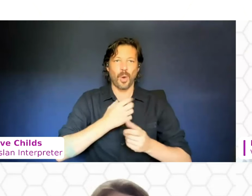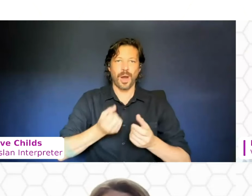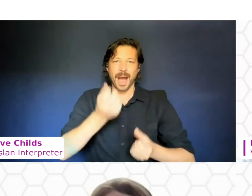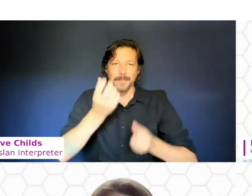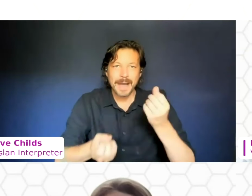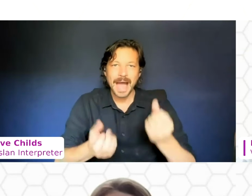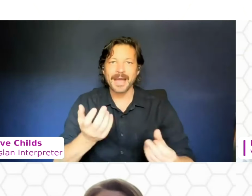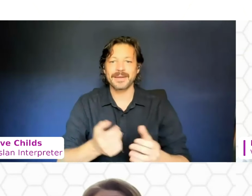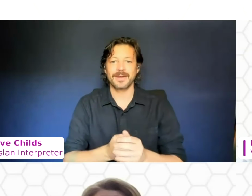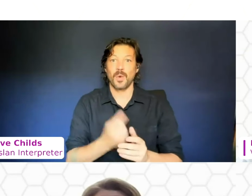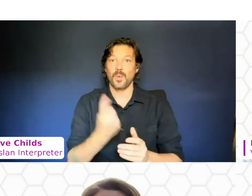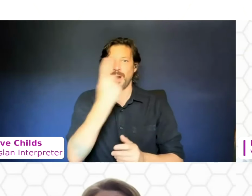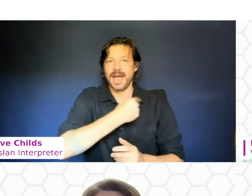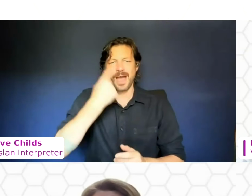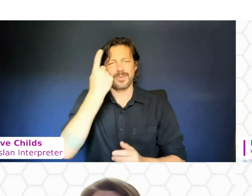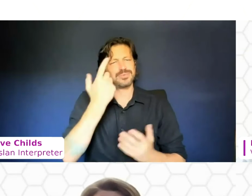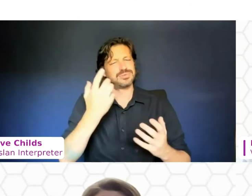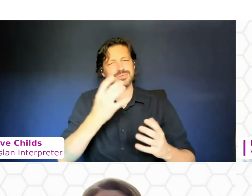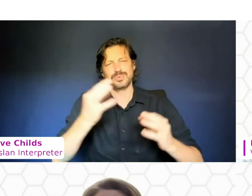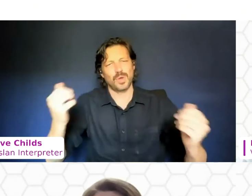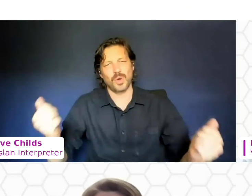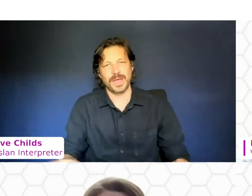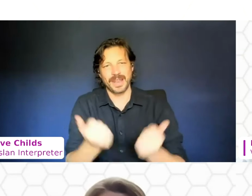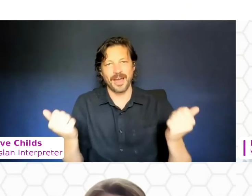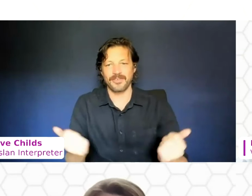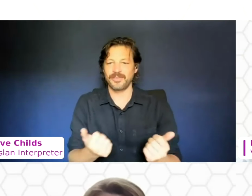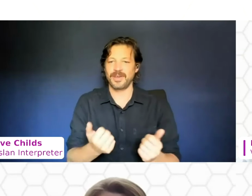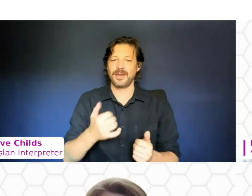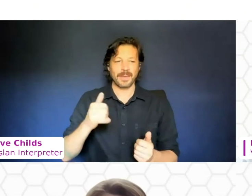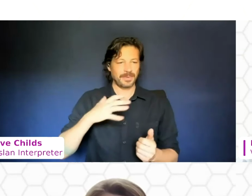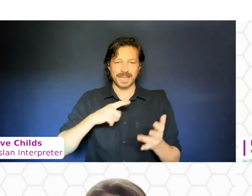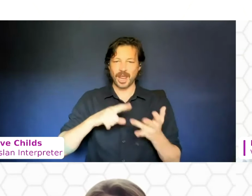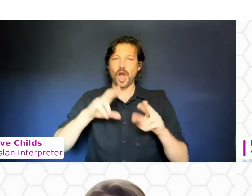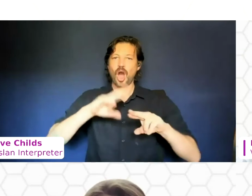an hour isn't enough really. Perhaps we need to go offline and talk about how we can unpack